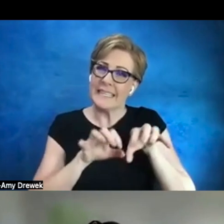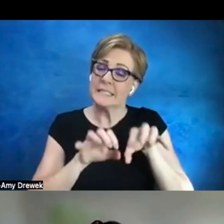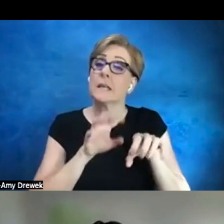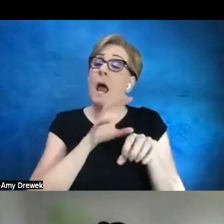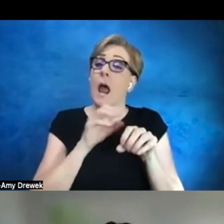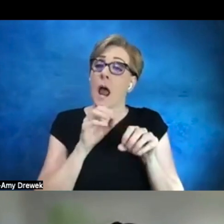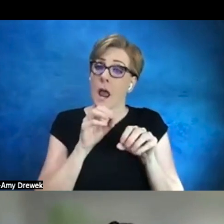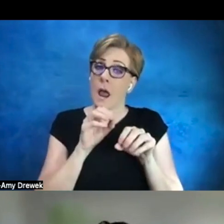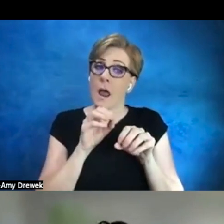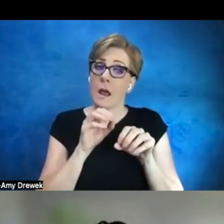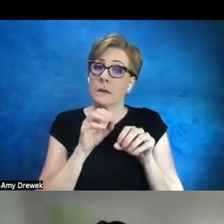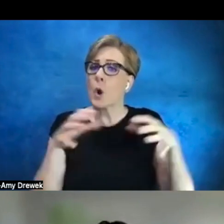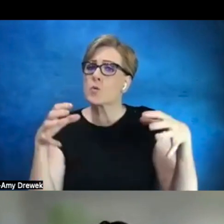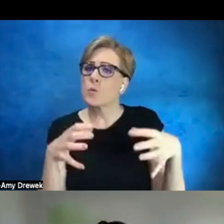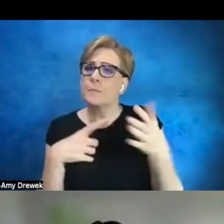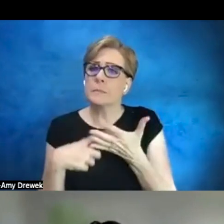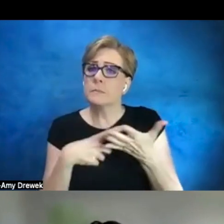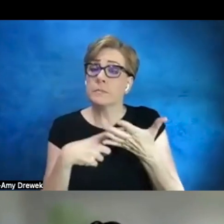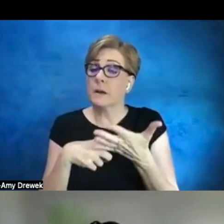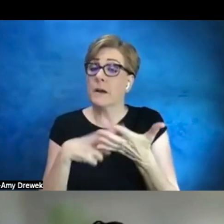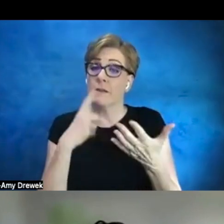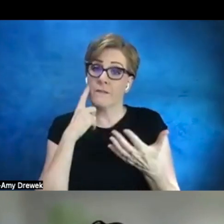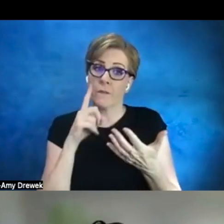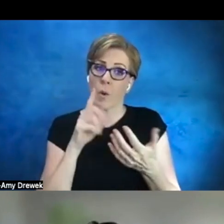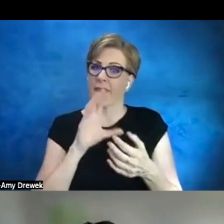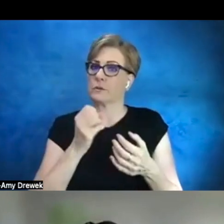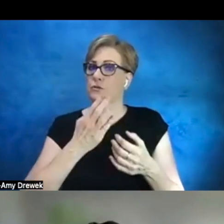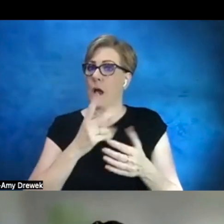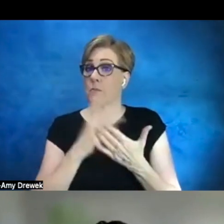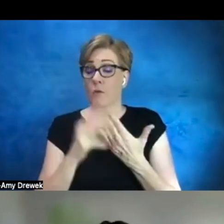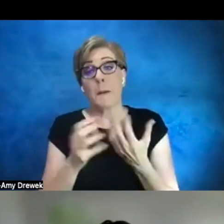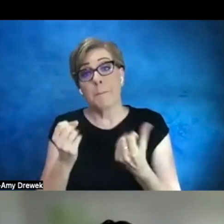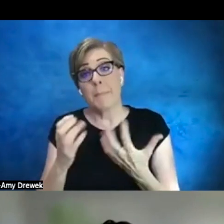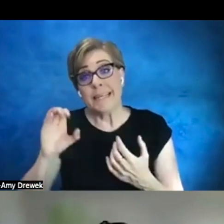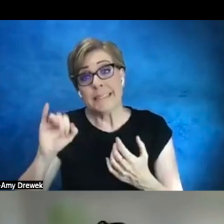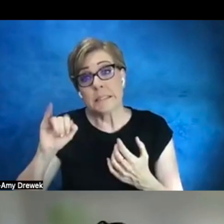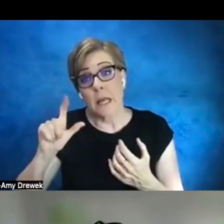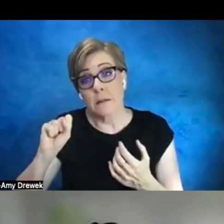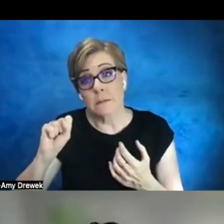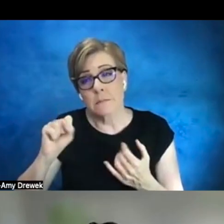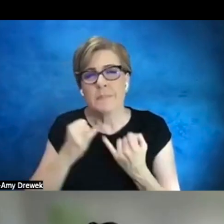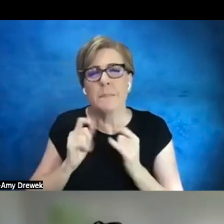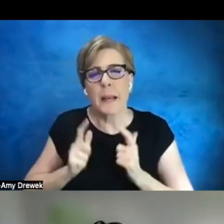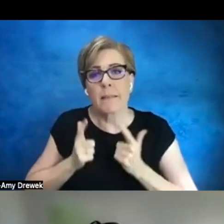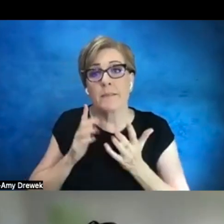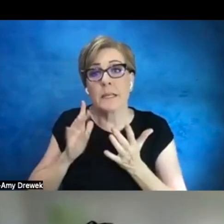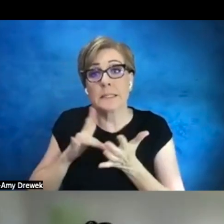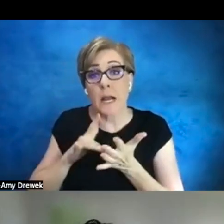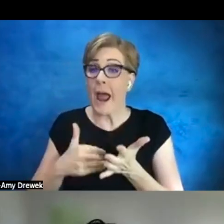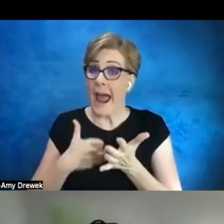So many CILs or independent living centers have training programs for programs for young folks